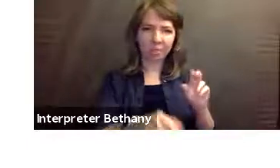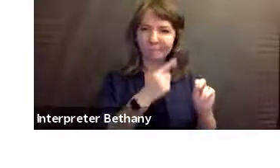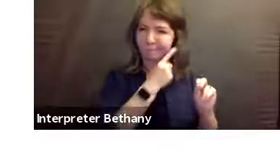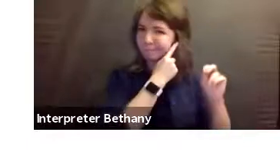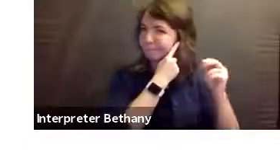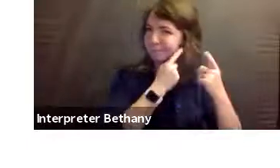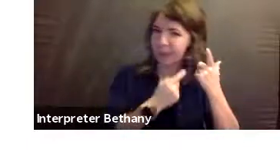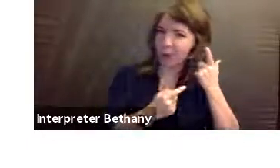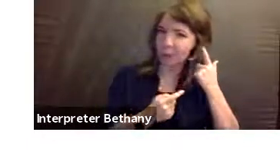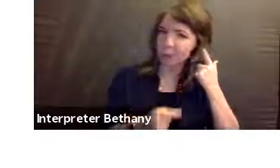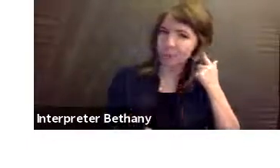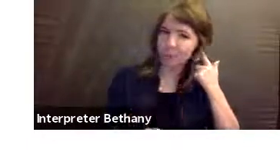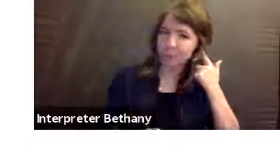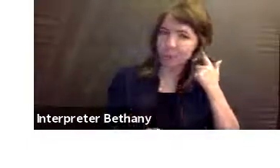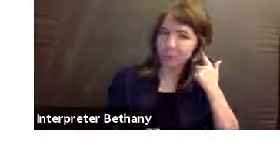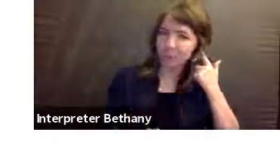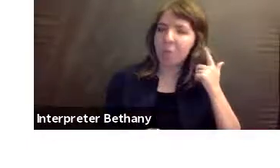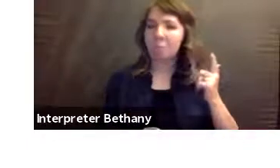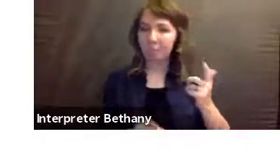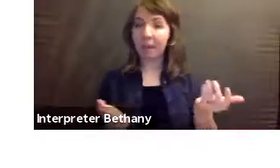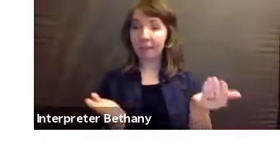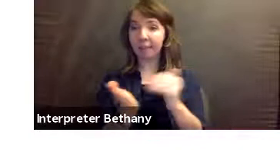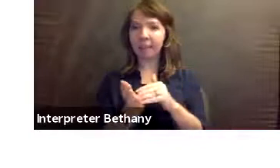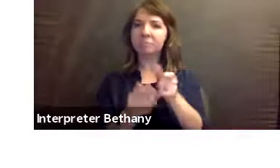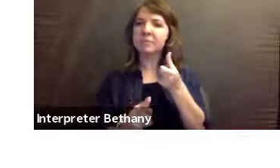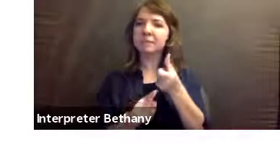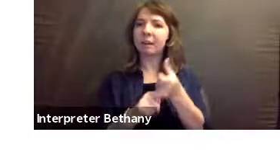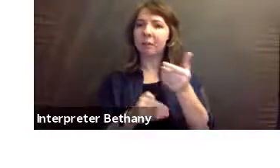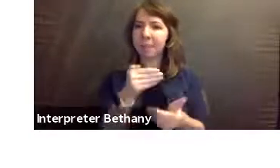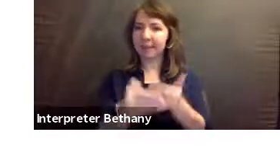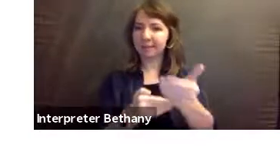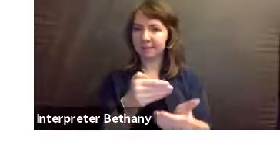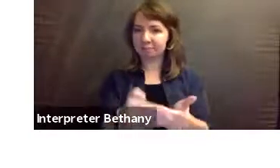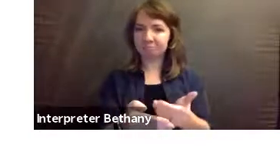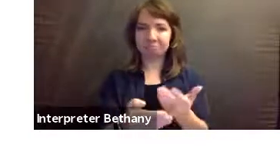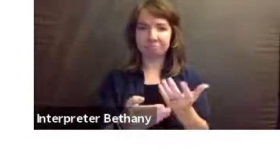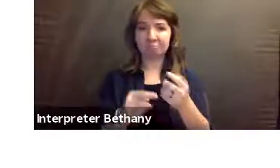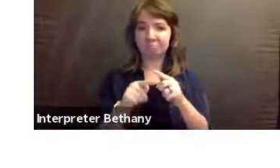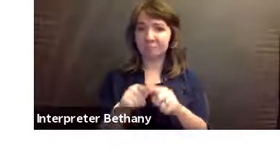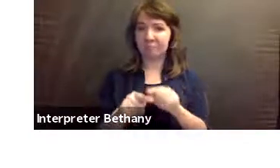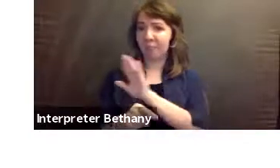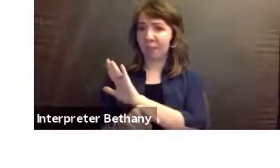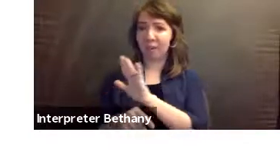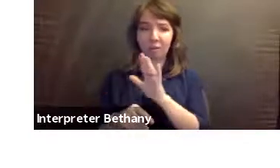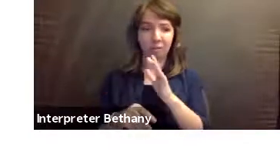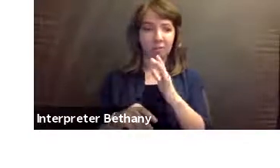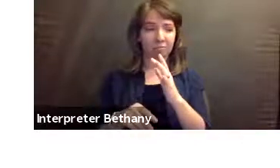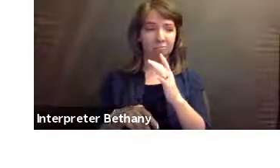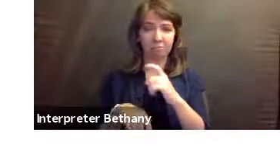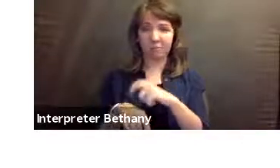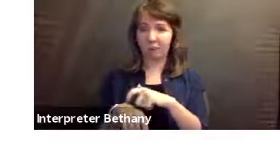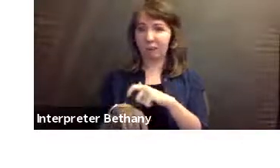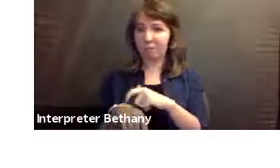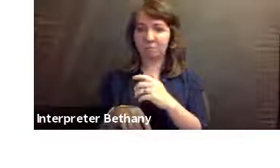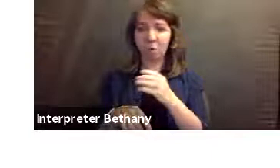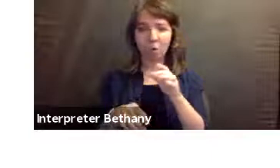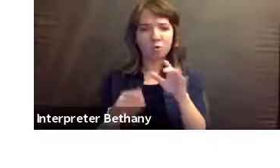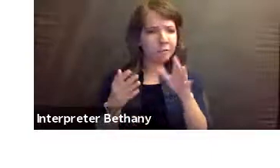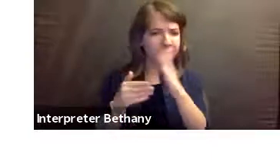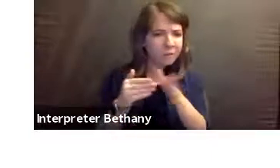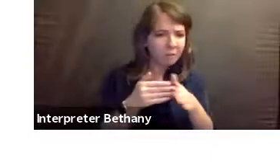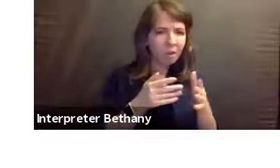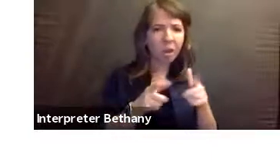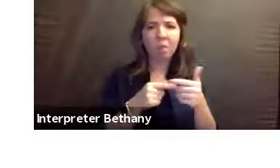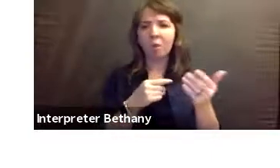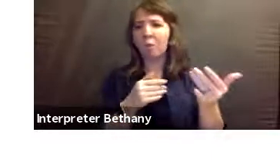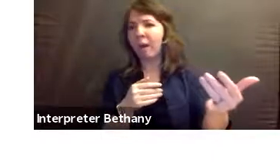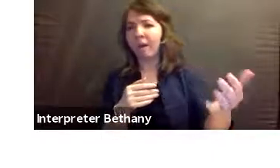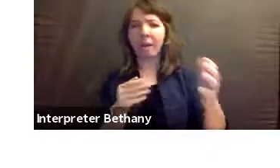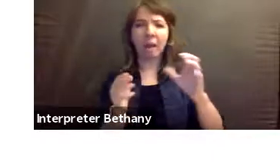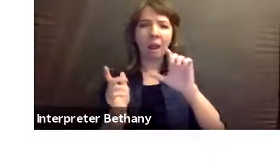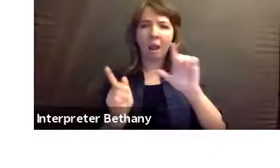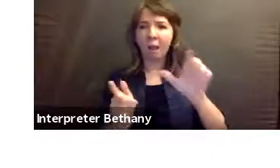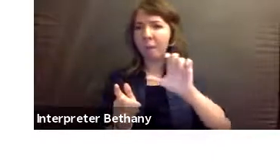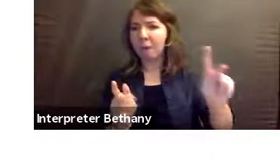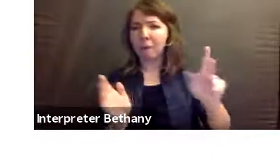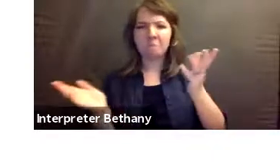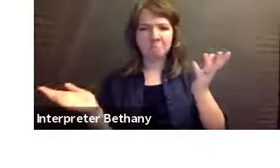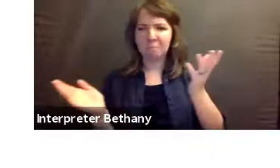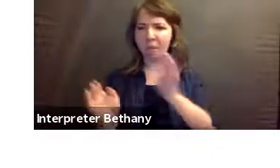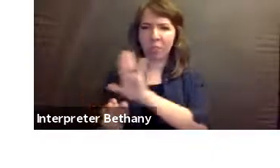Linda Kobashigawa: Complete but again they are self paced so they can really take as much time as they need to, if they want to get a couple of pages or activities done in a module and then come back to it later on. It's a course that they have to enroll in